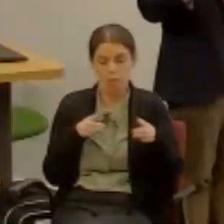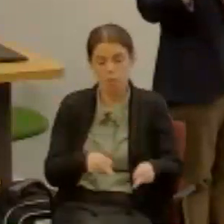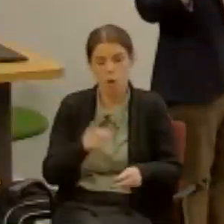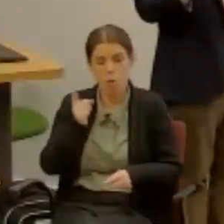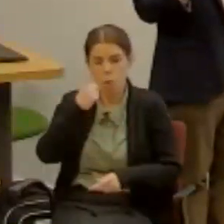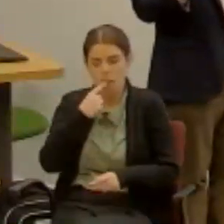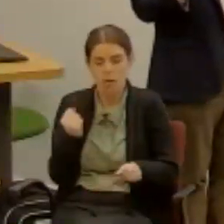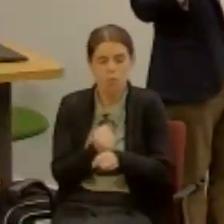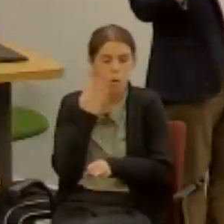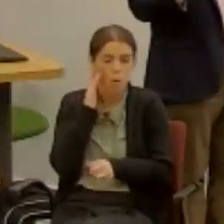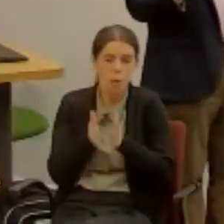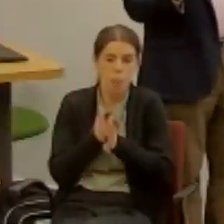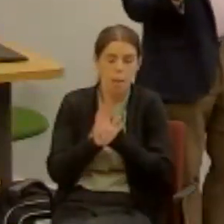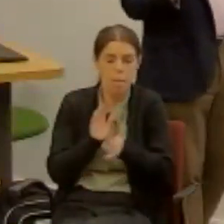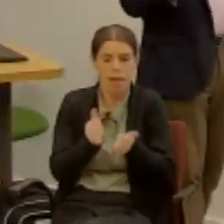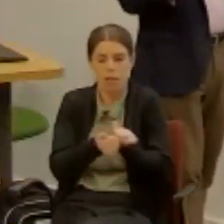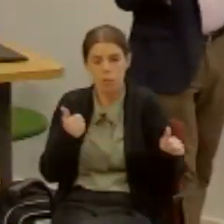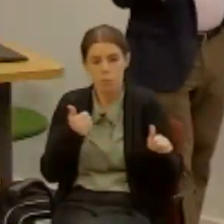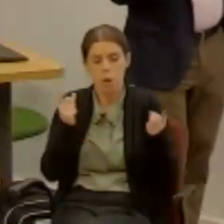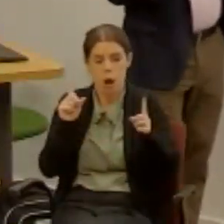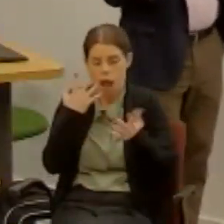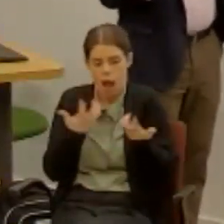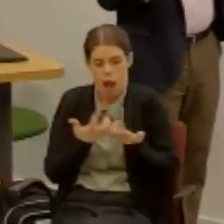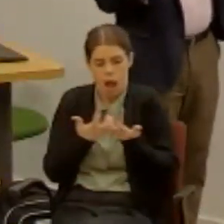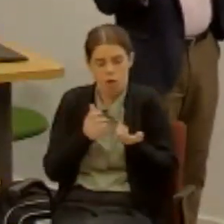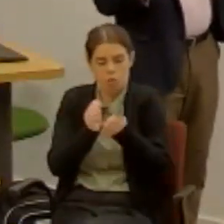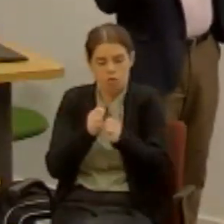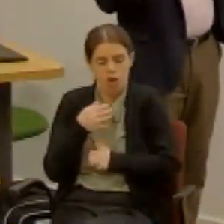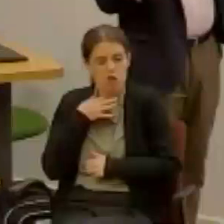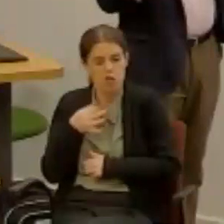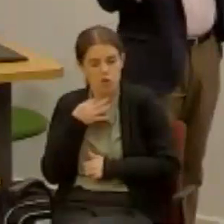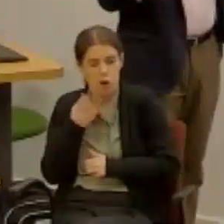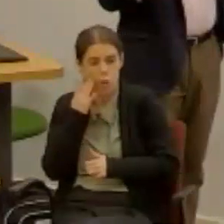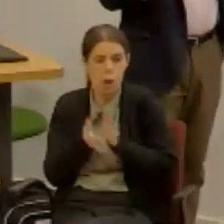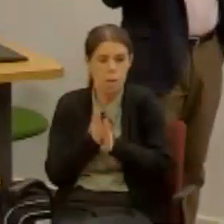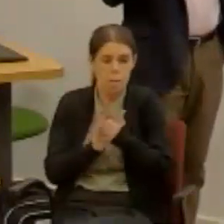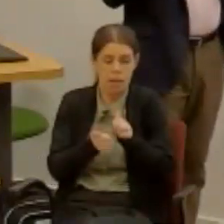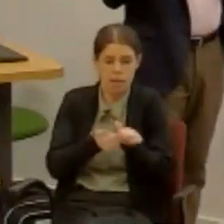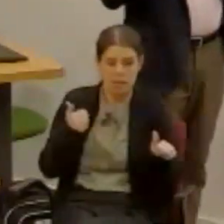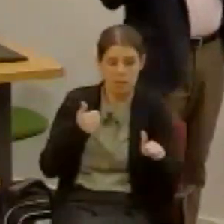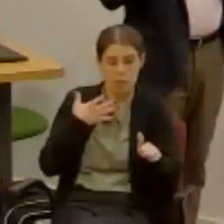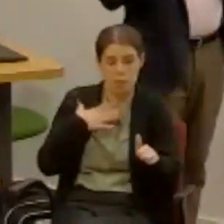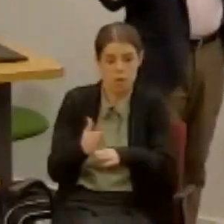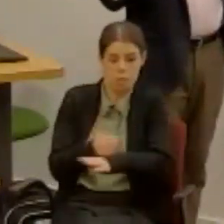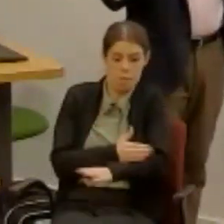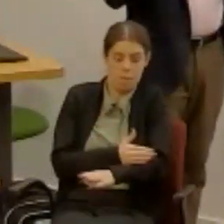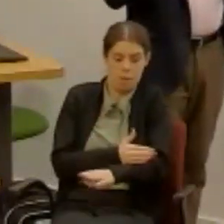What can we do to change the risk while they're playing sport. That's in the obvious place. This is a preventable dementia.